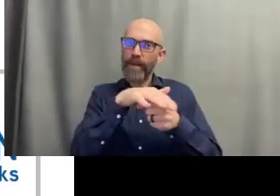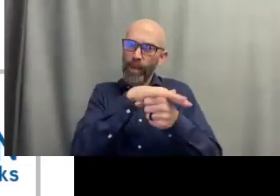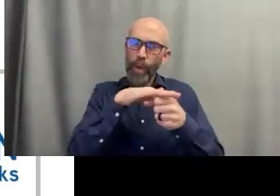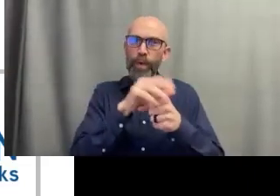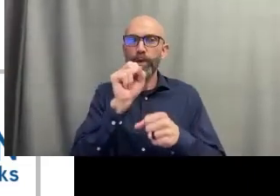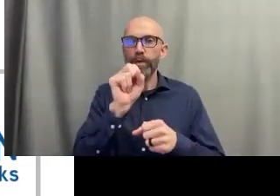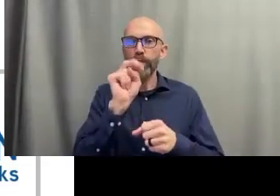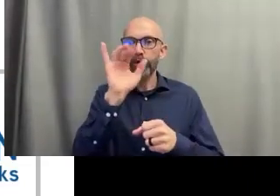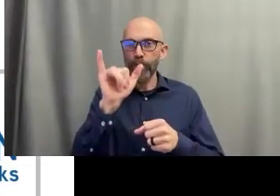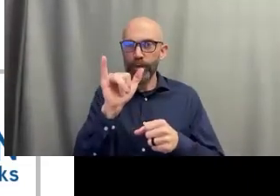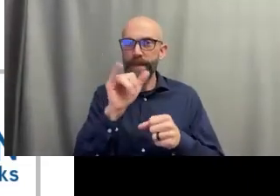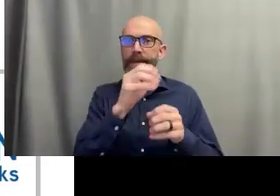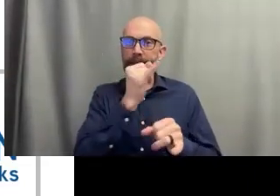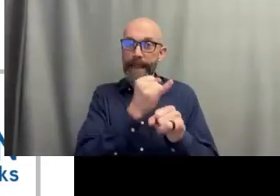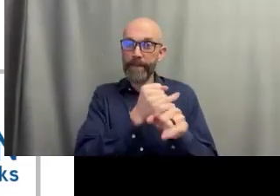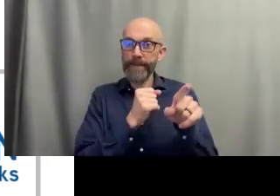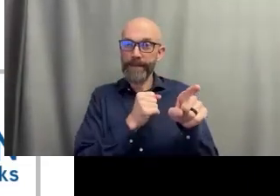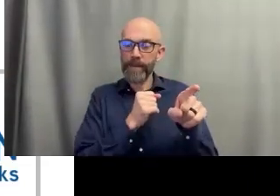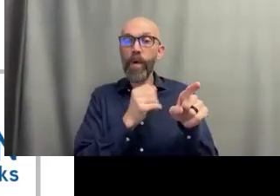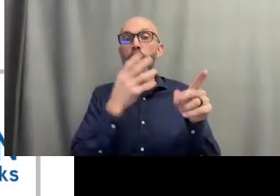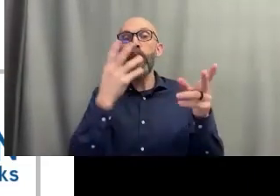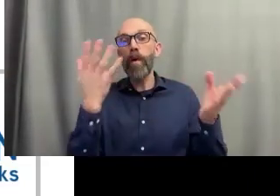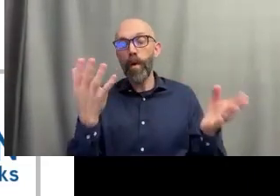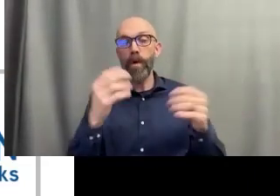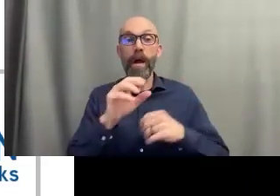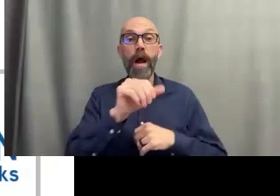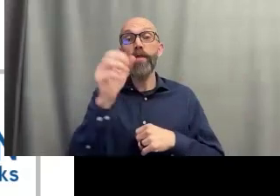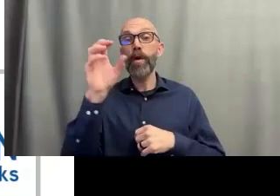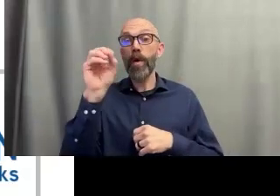Or they have been adapted from other OER, so much